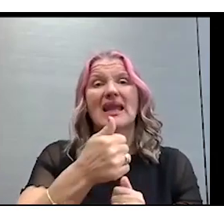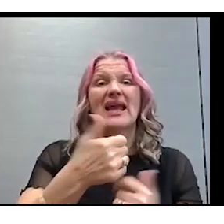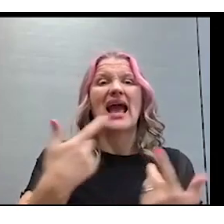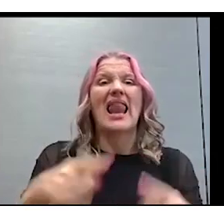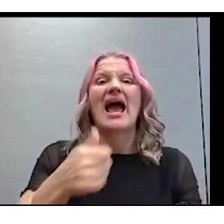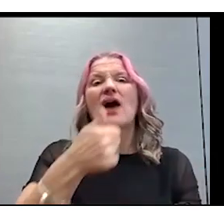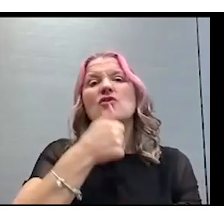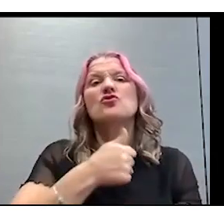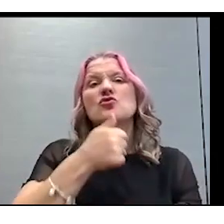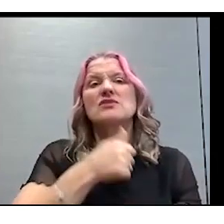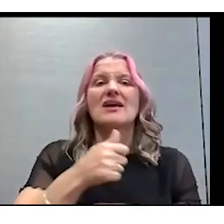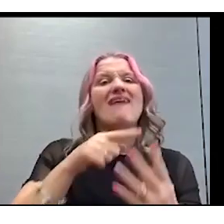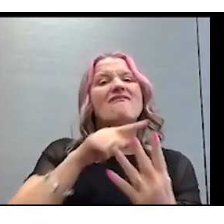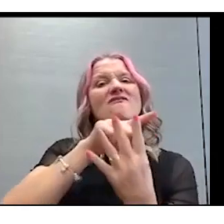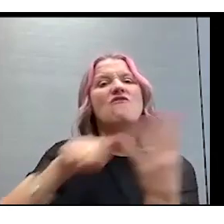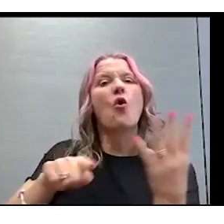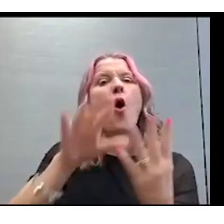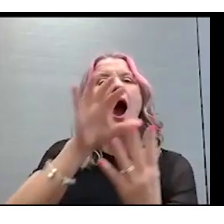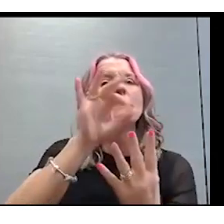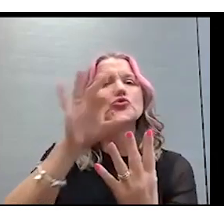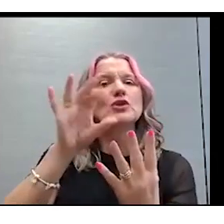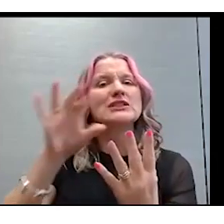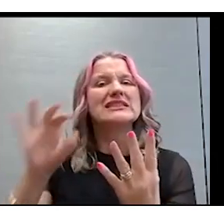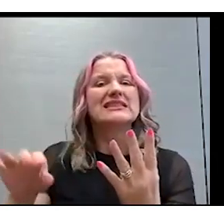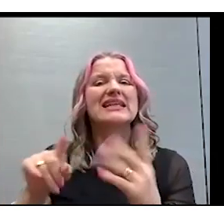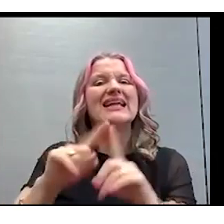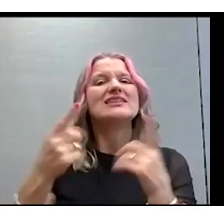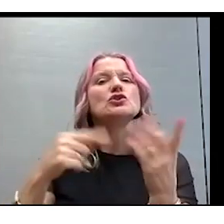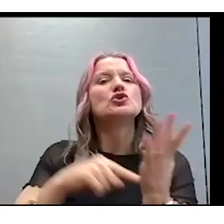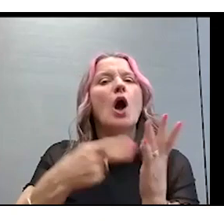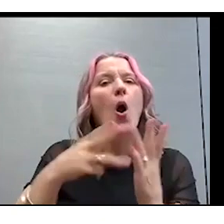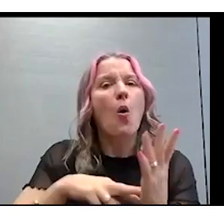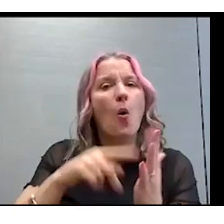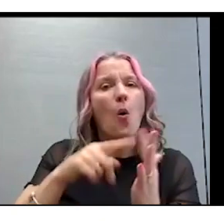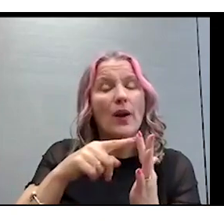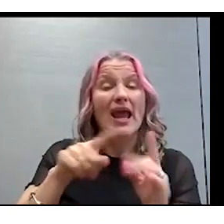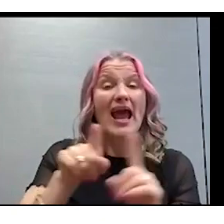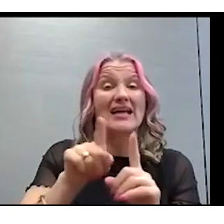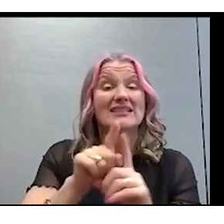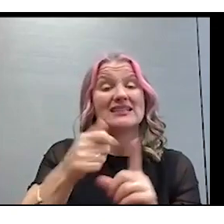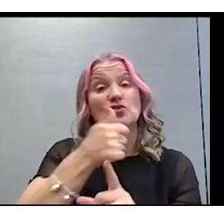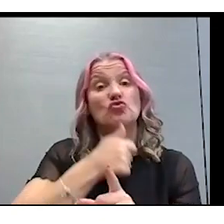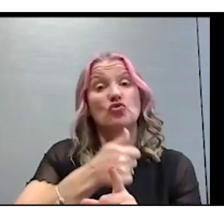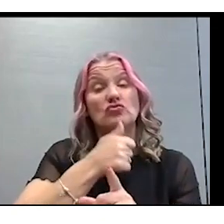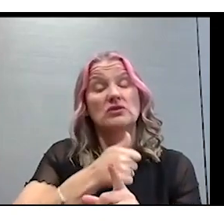These are your four options in terms of tone. And equally as a user if you are